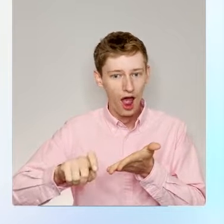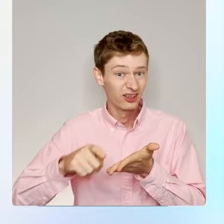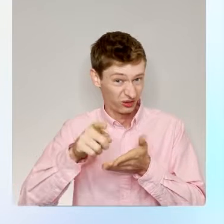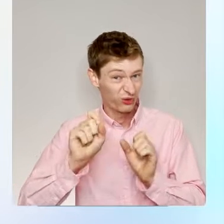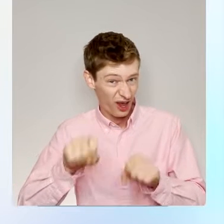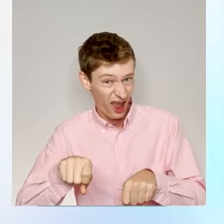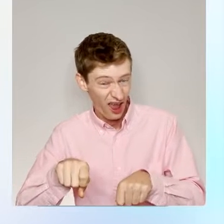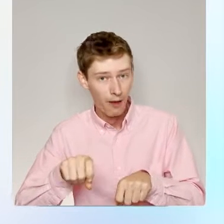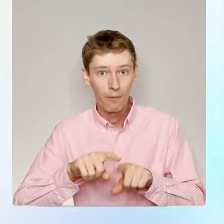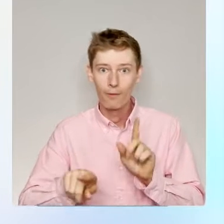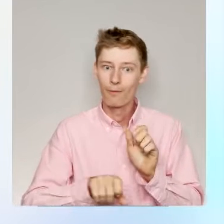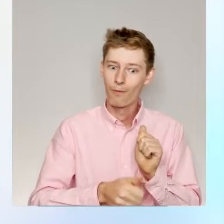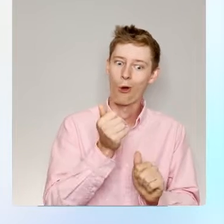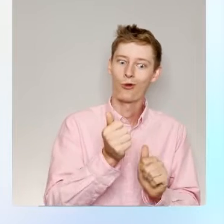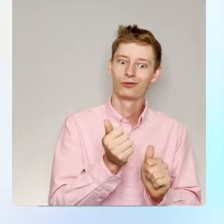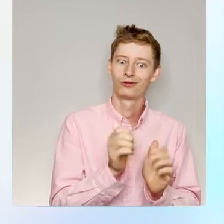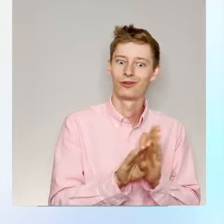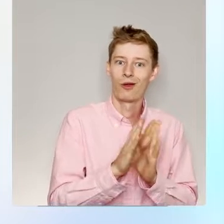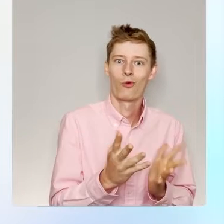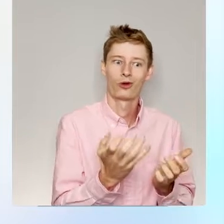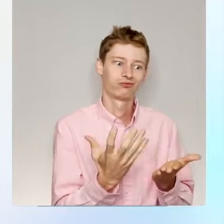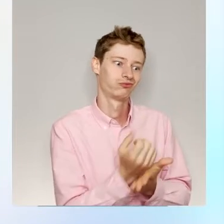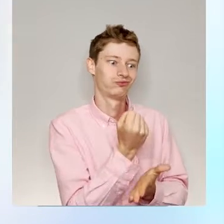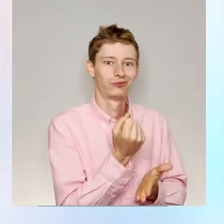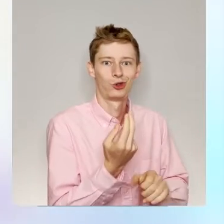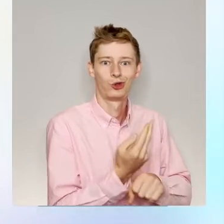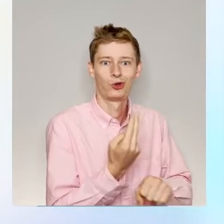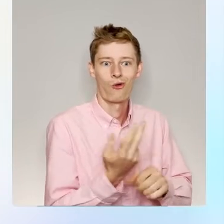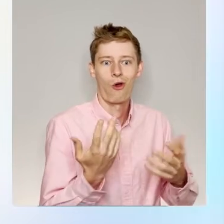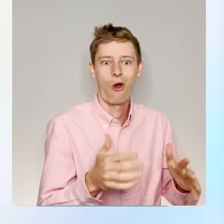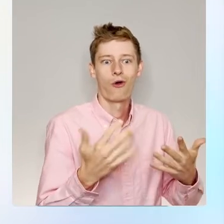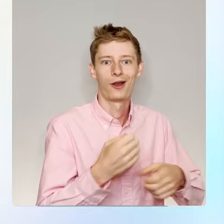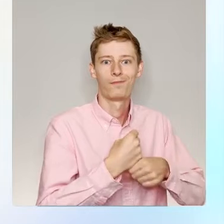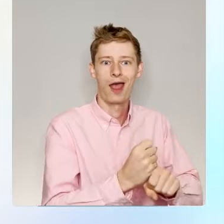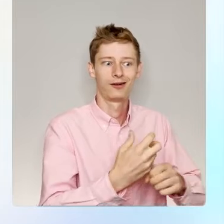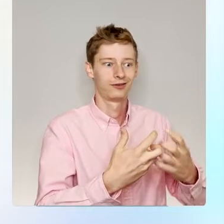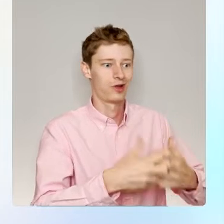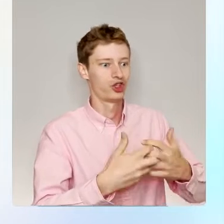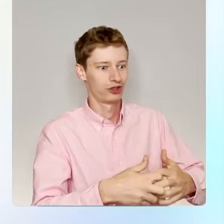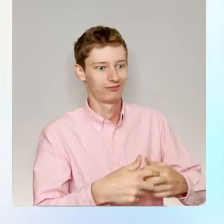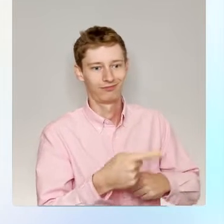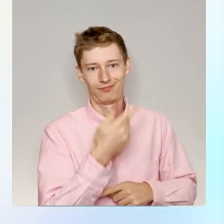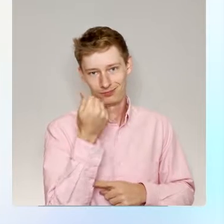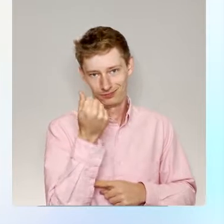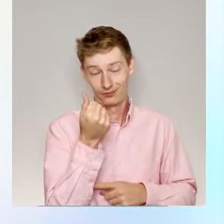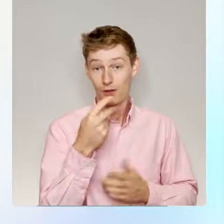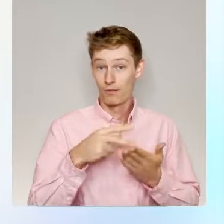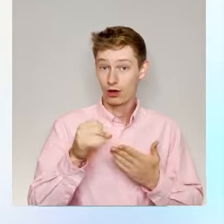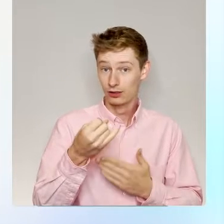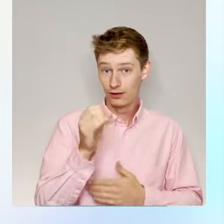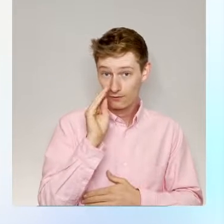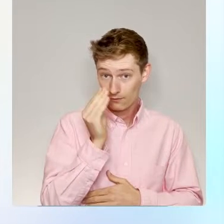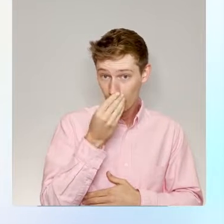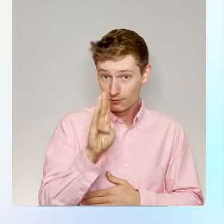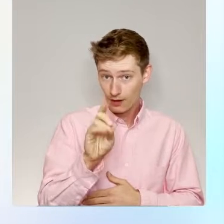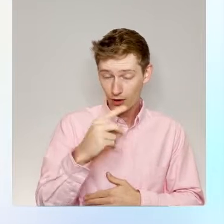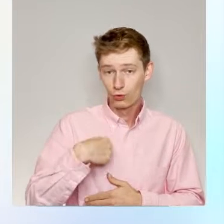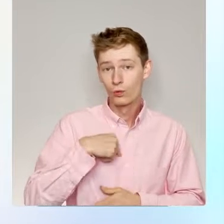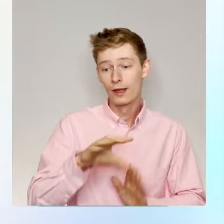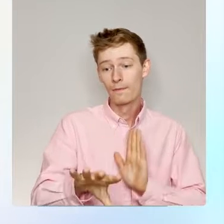you wanna leverage an existing engine to accelerate your development process. For Project Flowerbed, we chose Three.js as our core rendering engine.